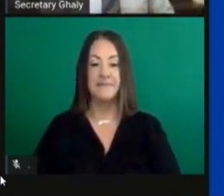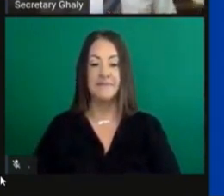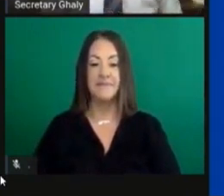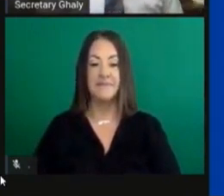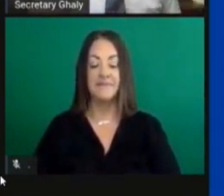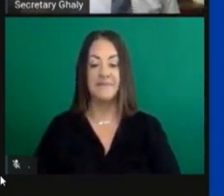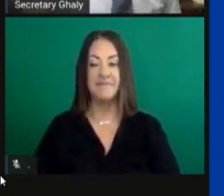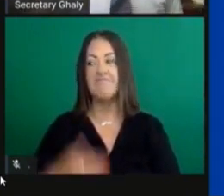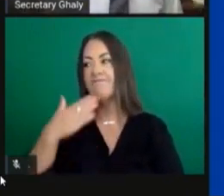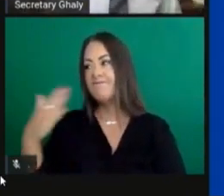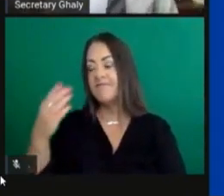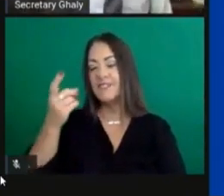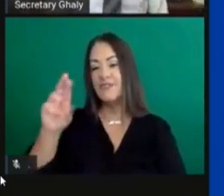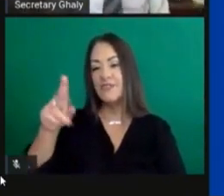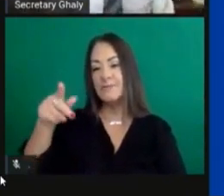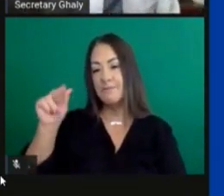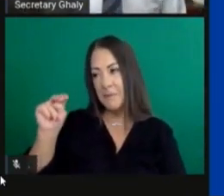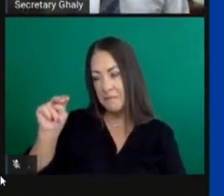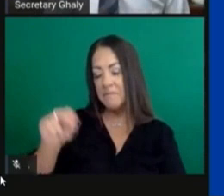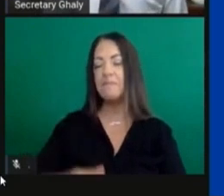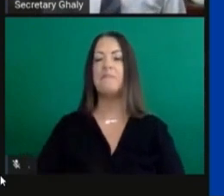AND FROM HERE, I'M GOING TO